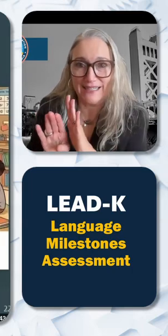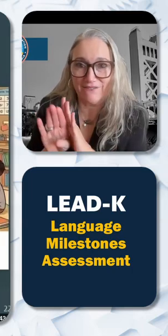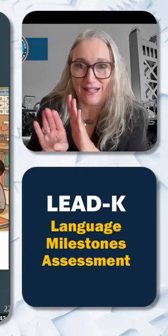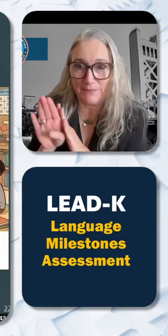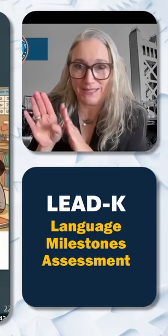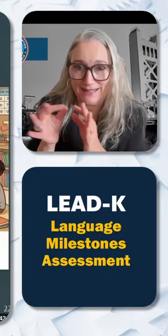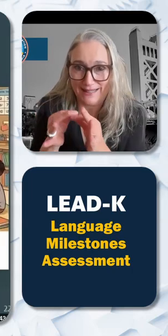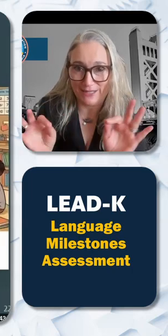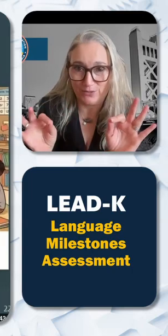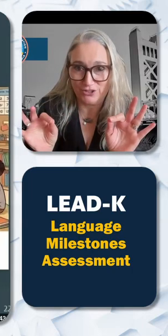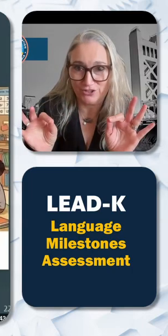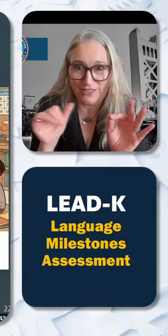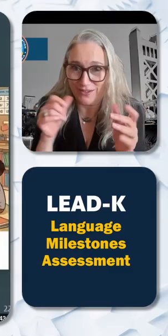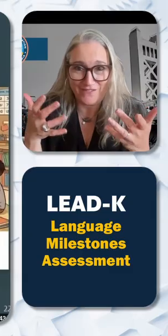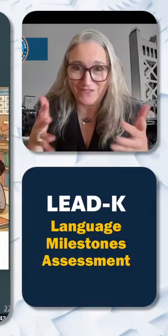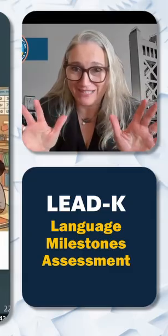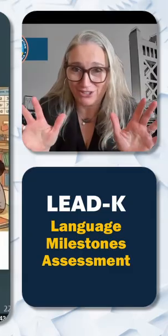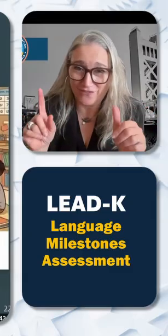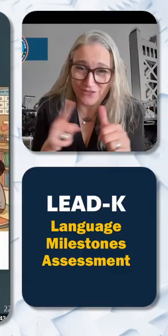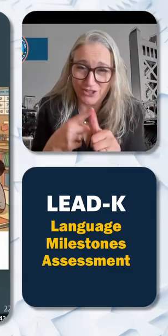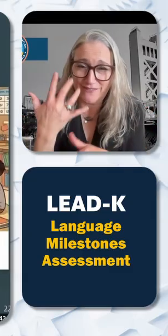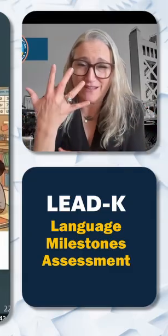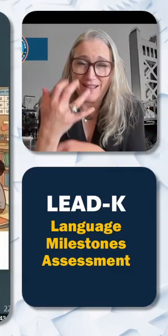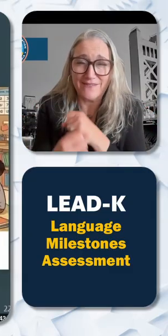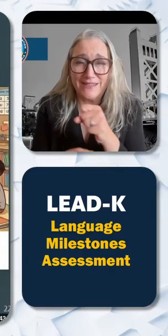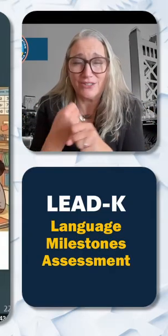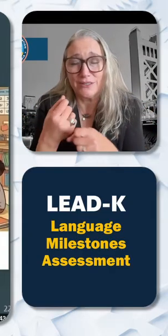because deaf and hard of hearing children are still developing language at this time.